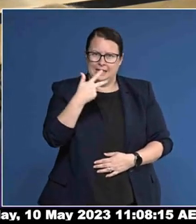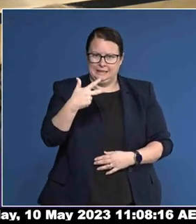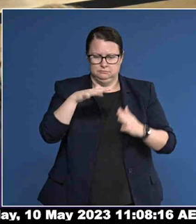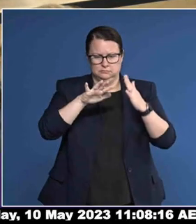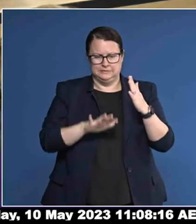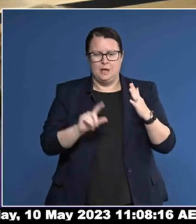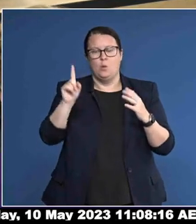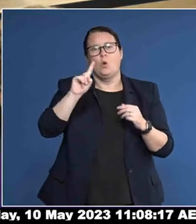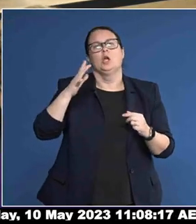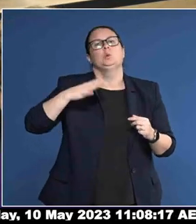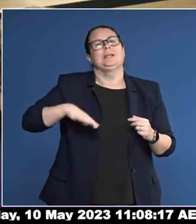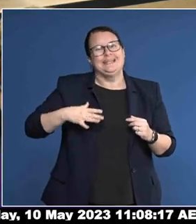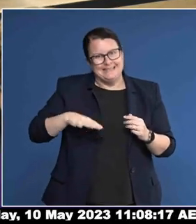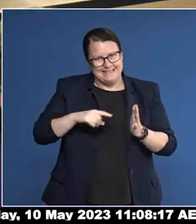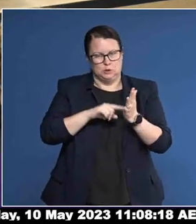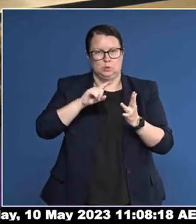May 2006. Do you see that?